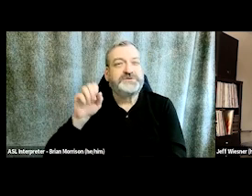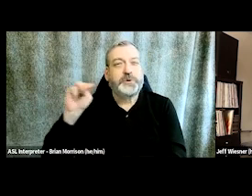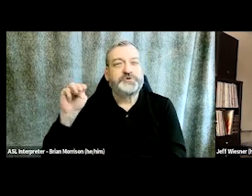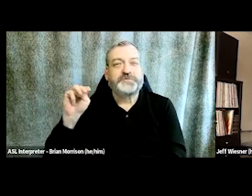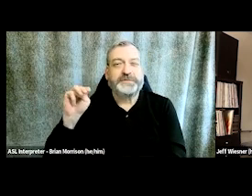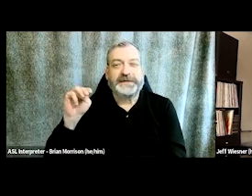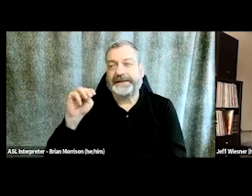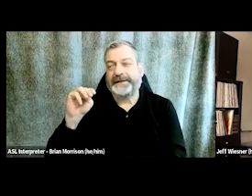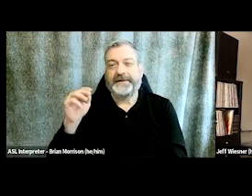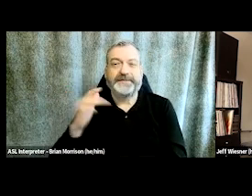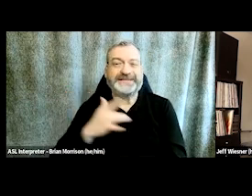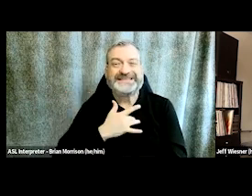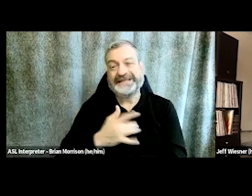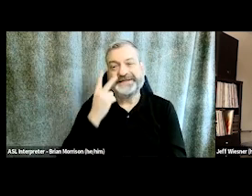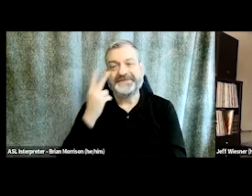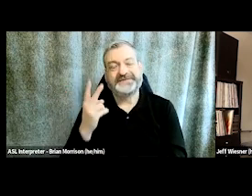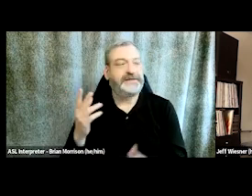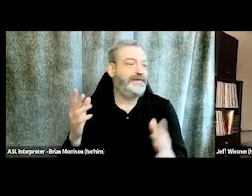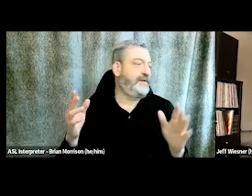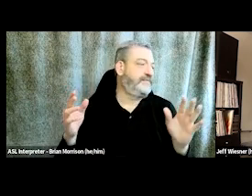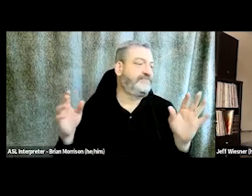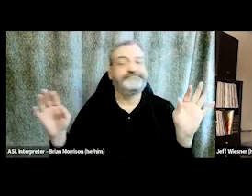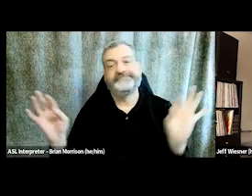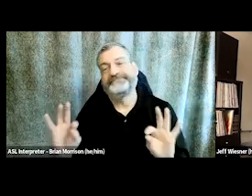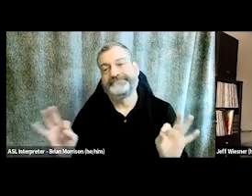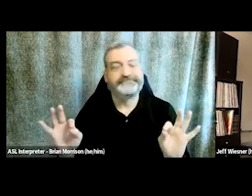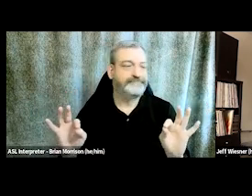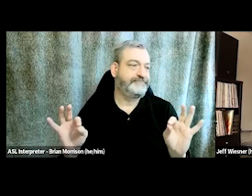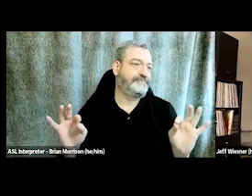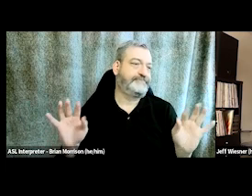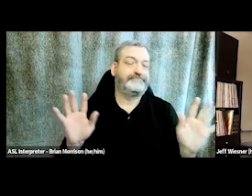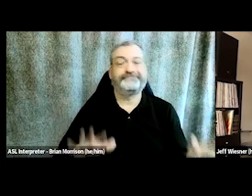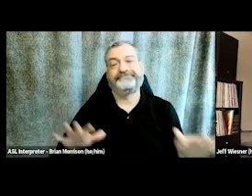informal medium to express ideas, take quick photos.